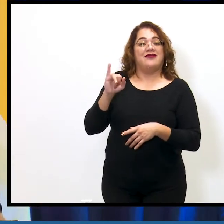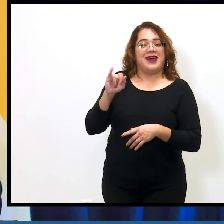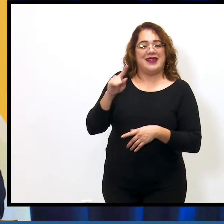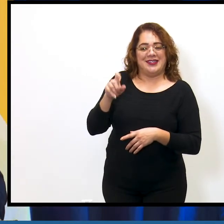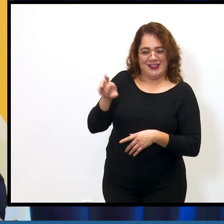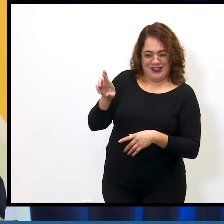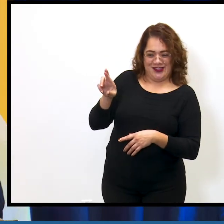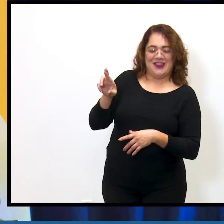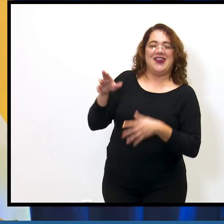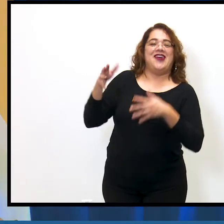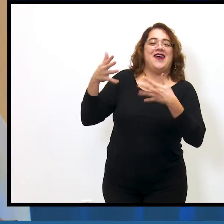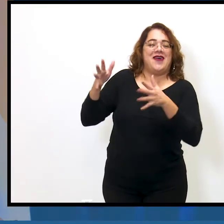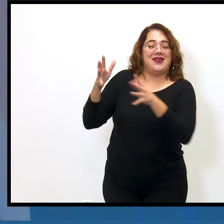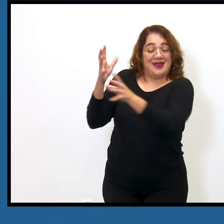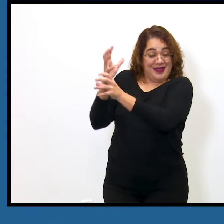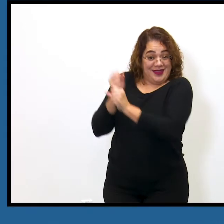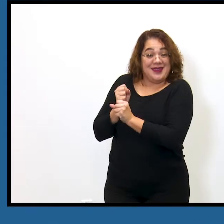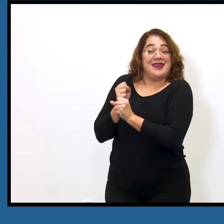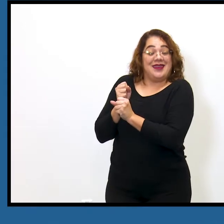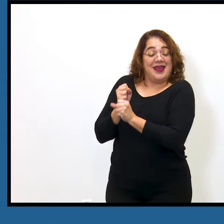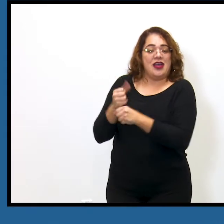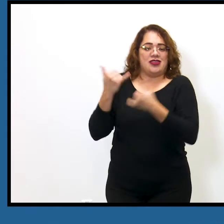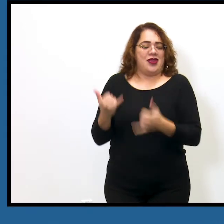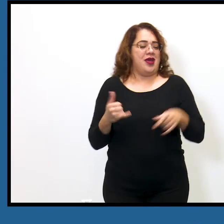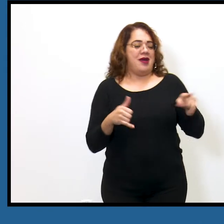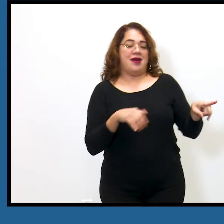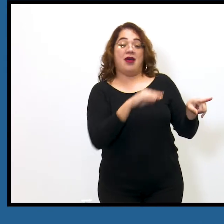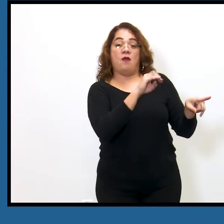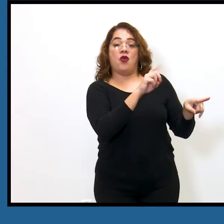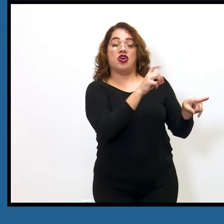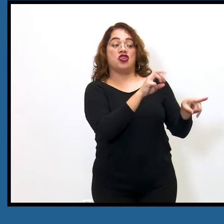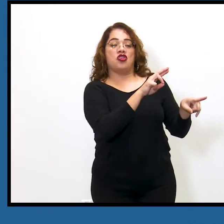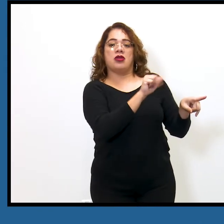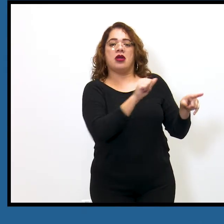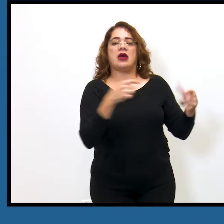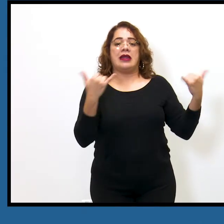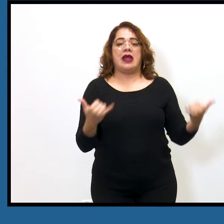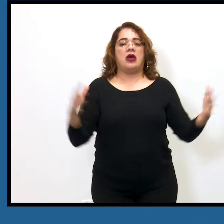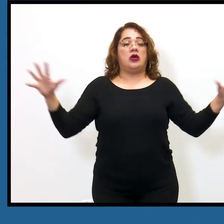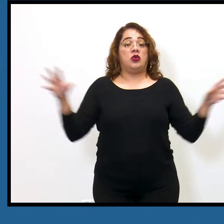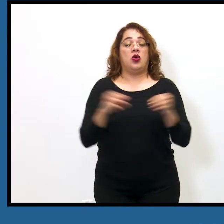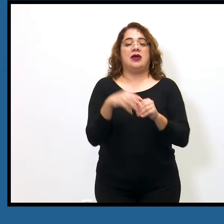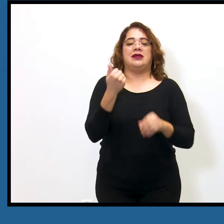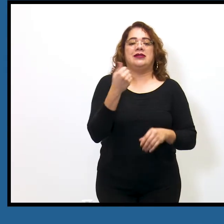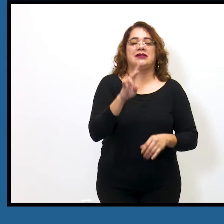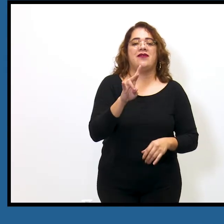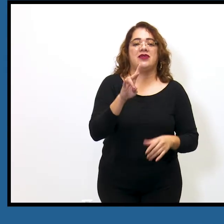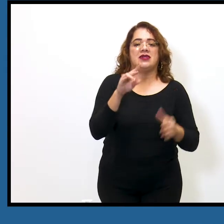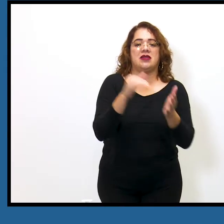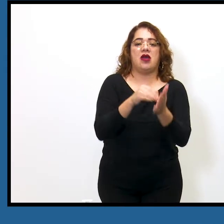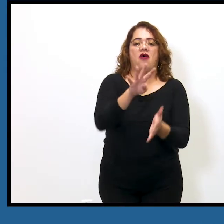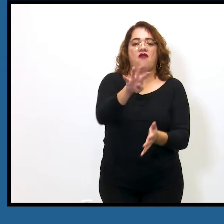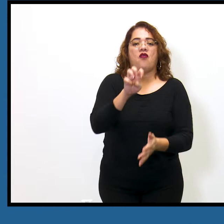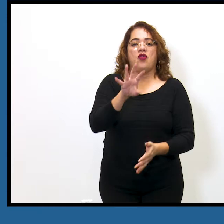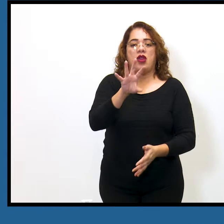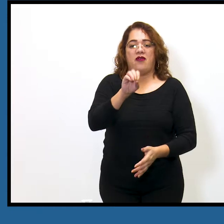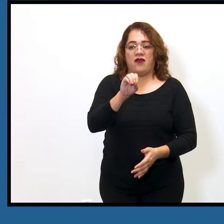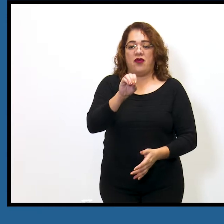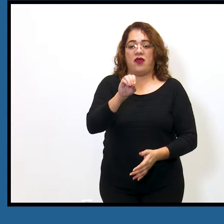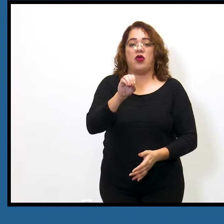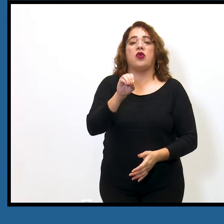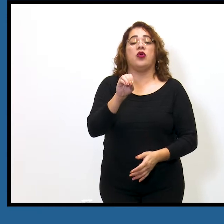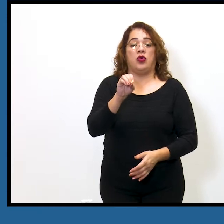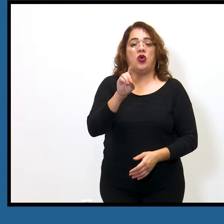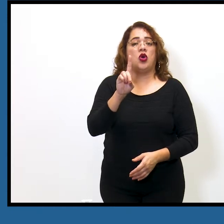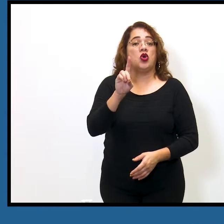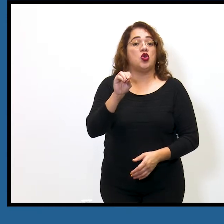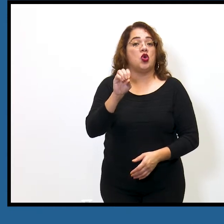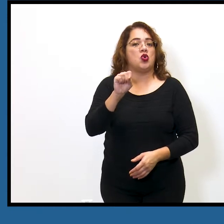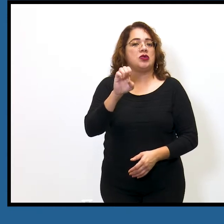before and so now we have received a total of 17,450 doses and the second part of those doses by